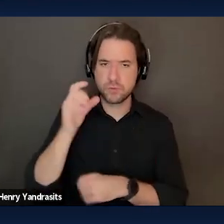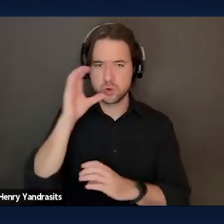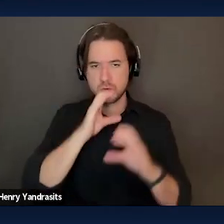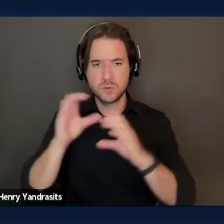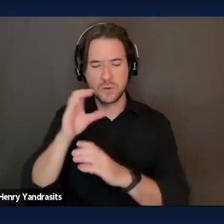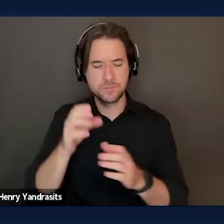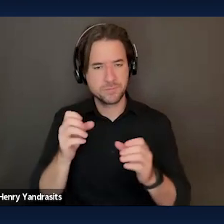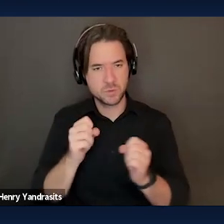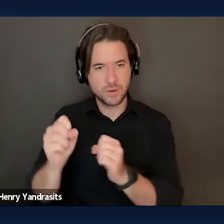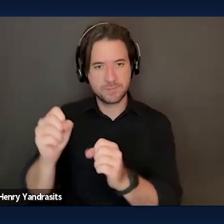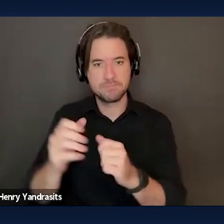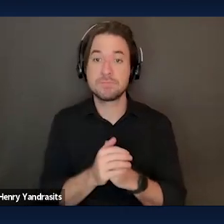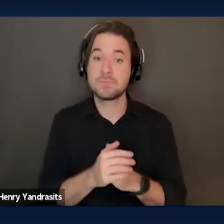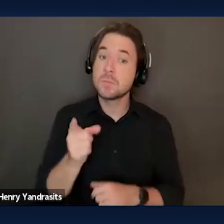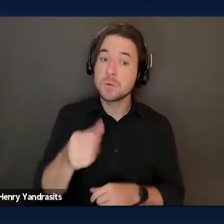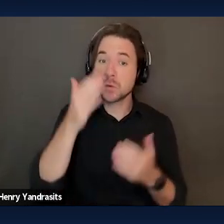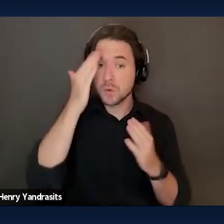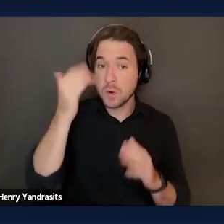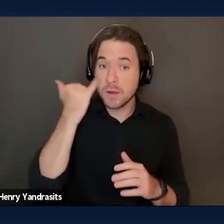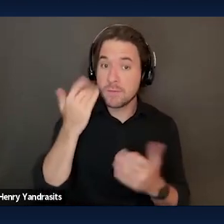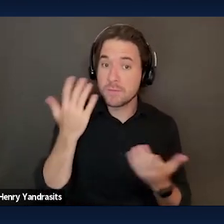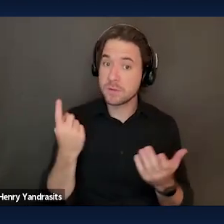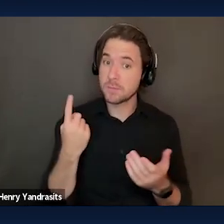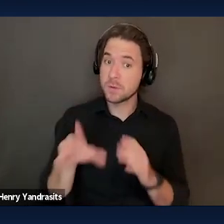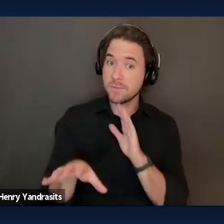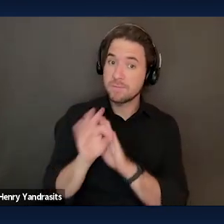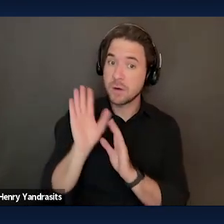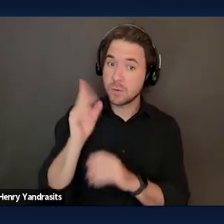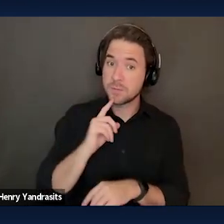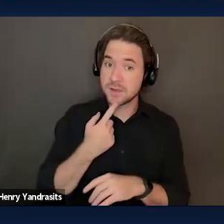And you don't know if what you find will be significantly different or helpful.